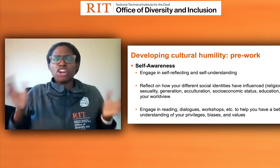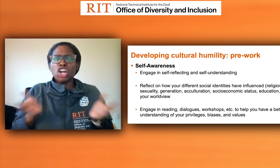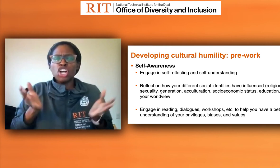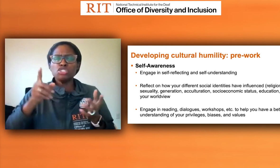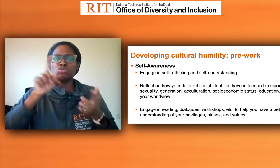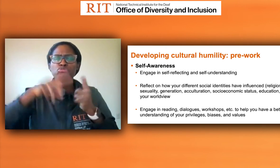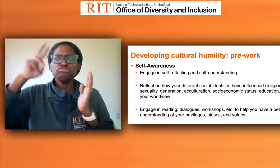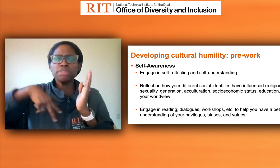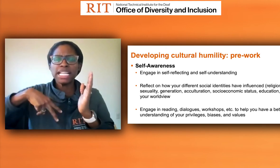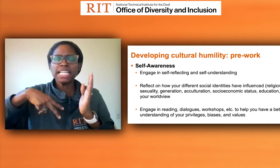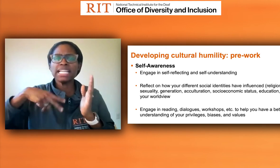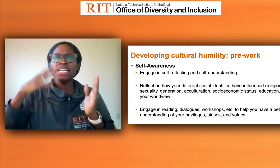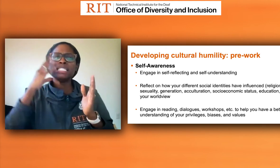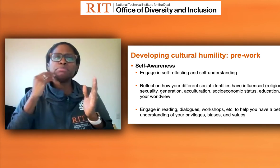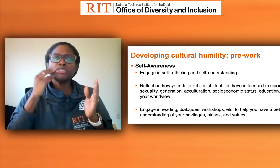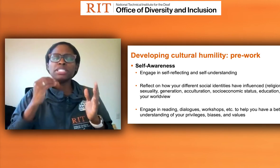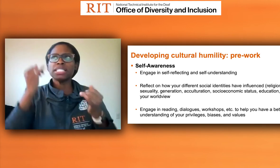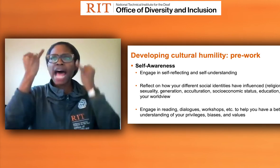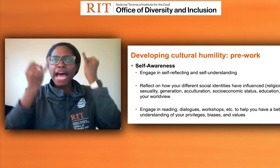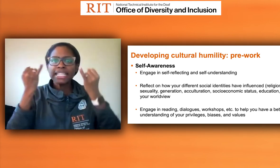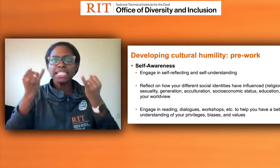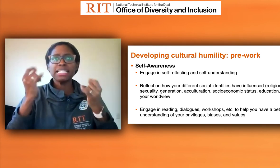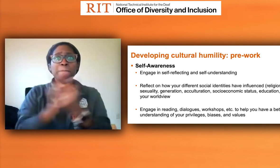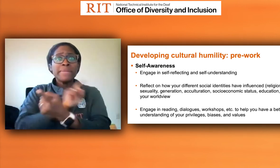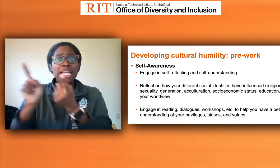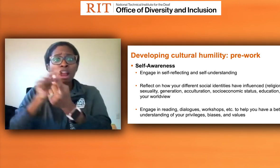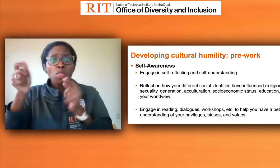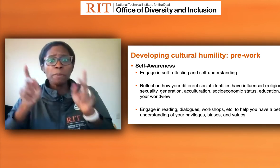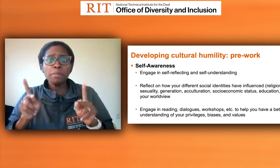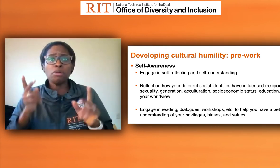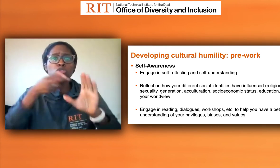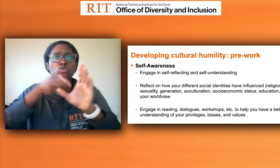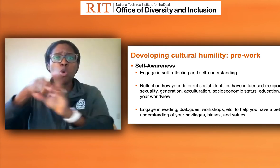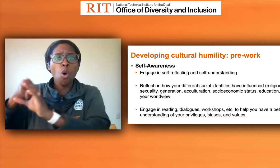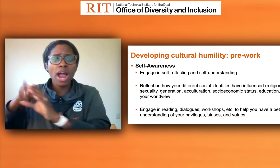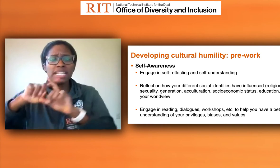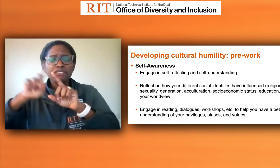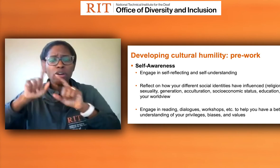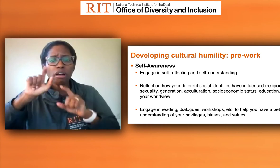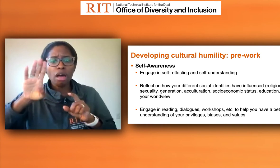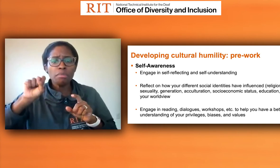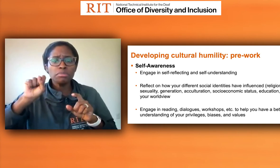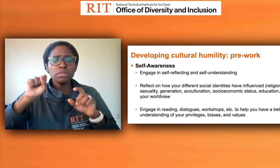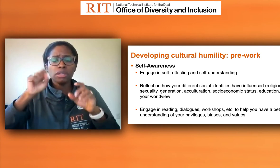Part of the self-analysis or the introspective nature of this work is to be involved,